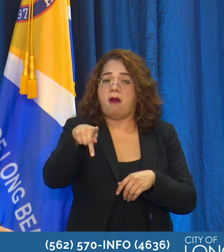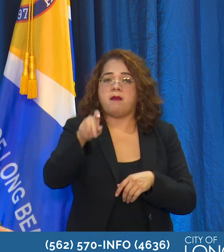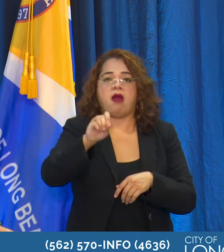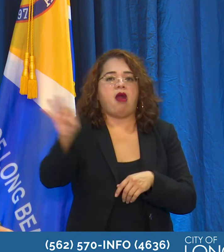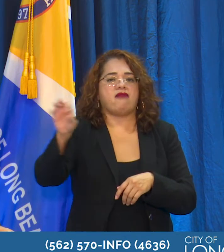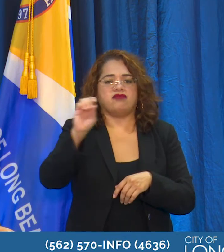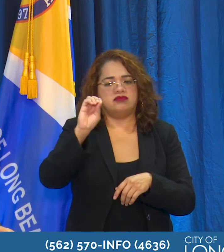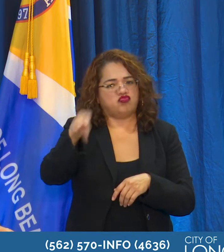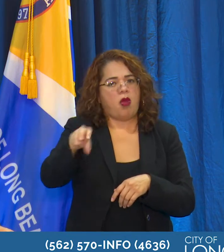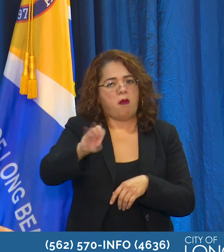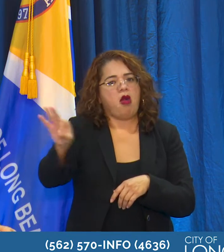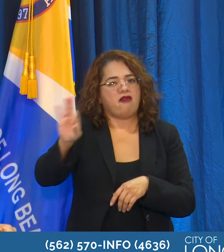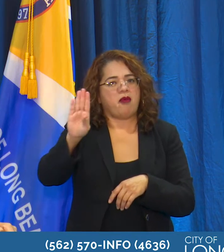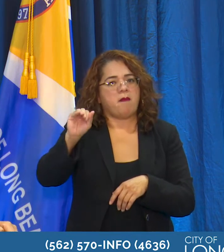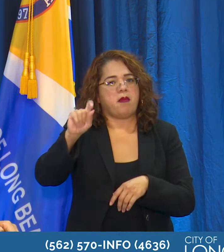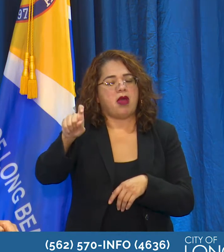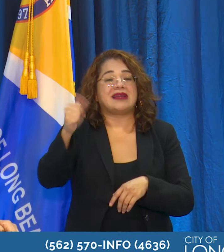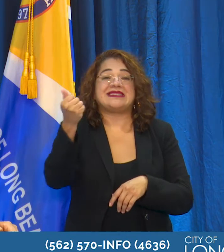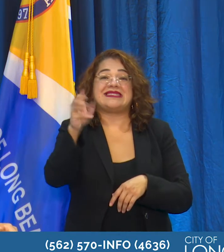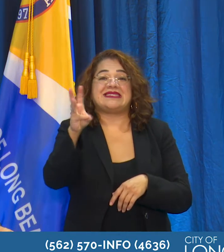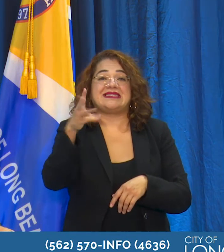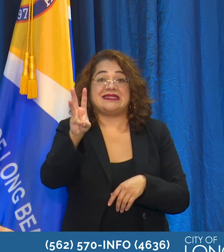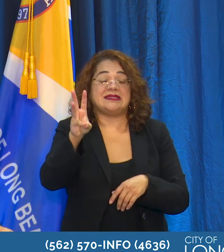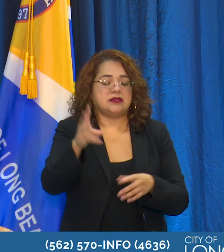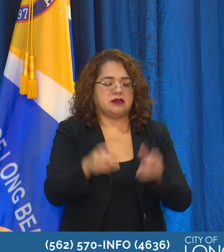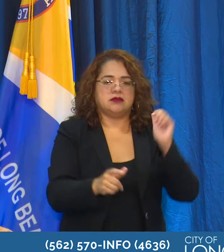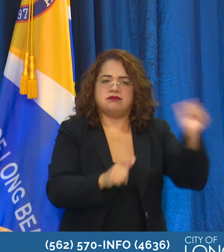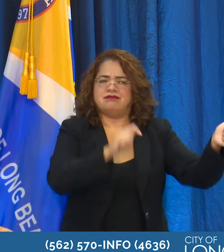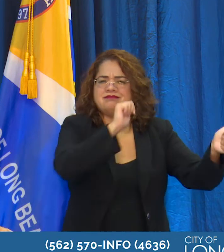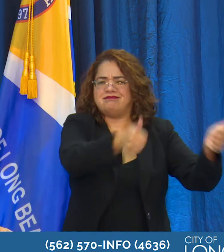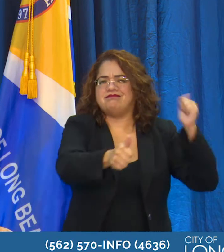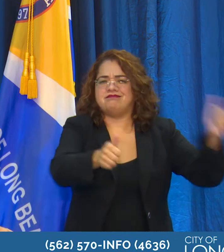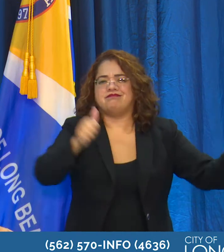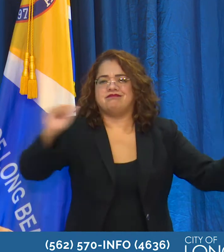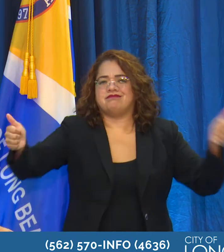These 16 vote-by-mail drop off locations will be spread all across the city of Long Beach